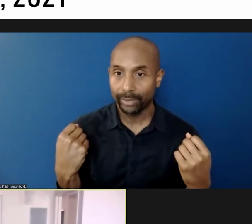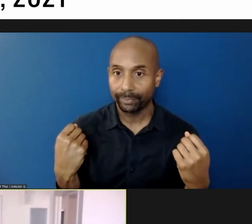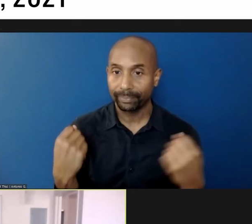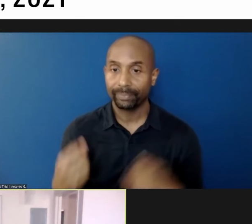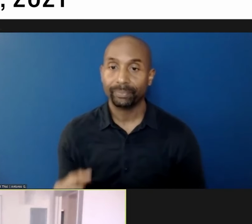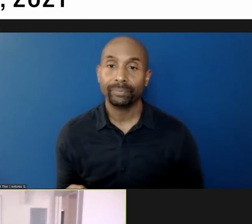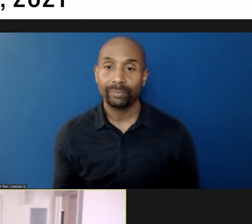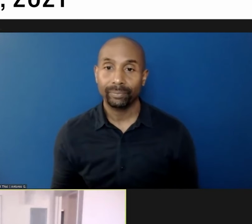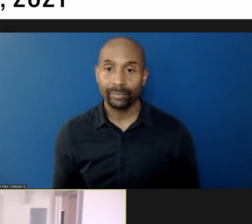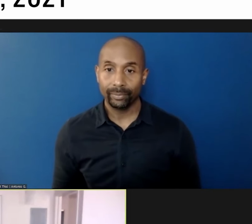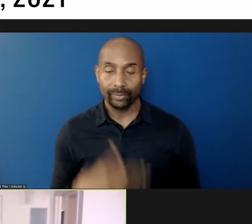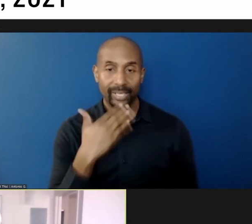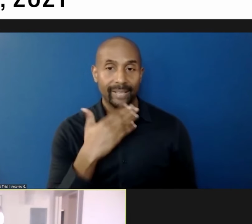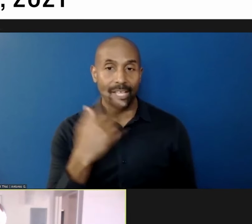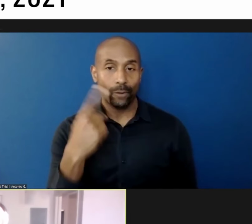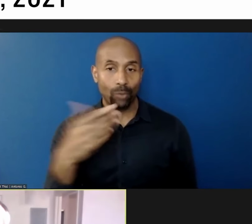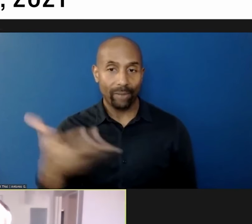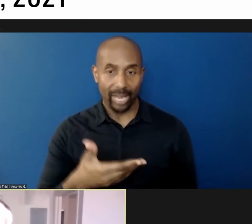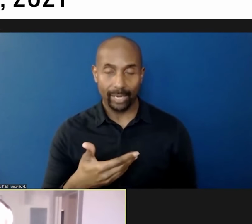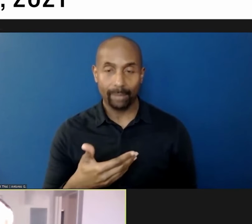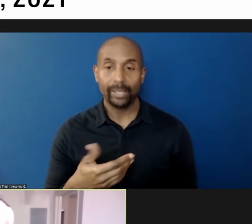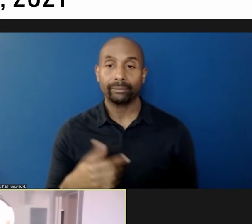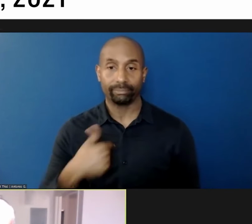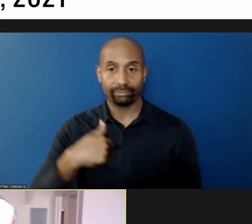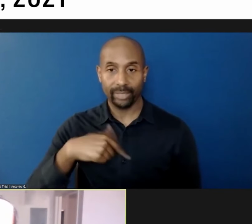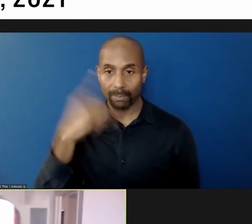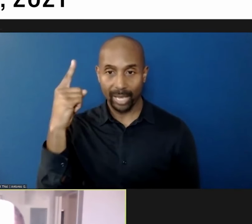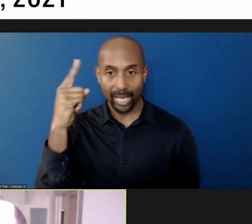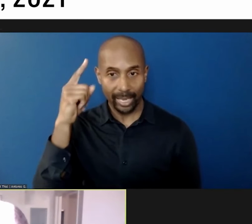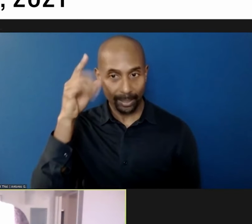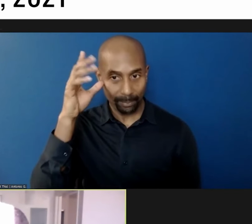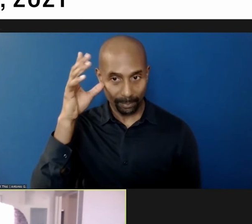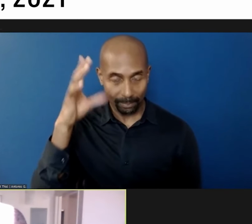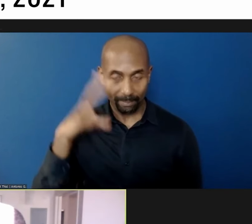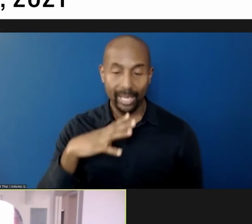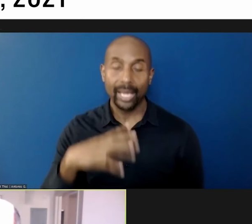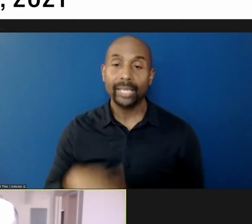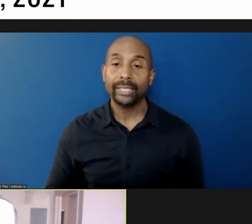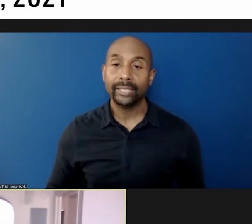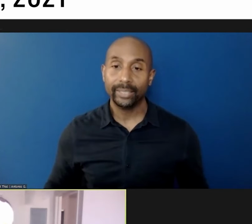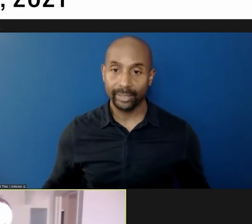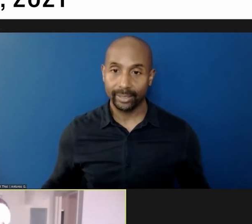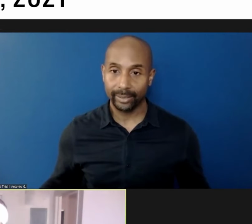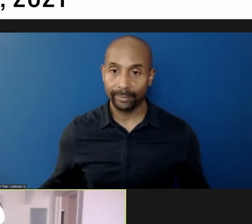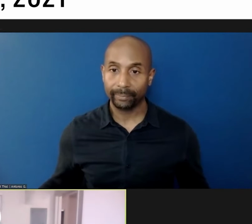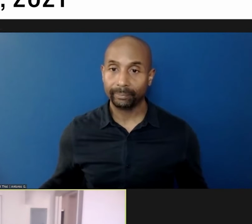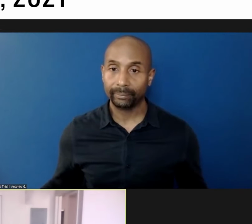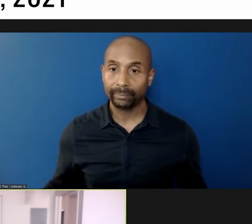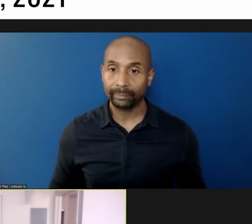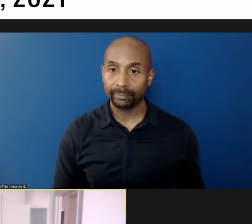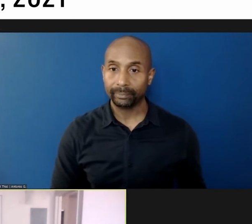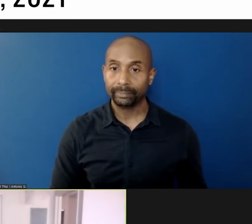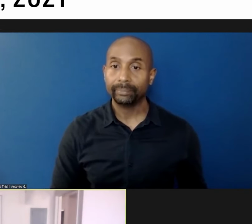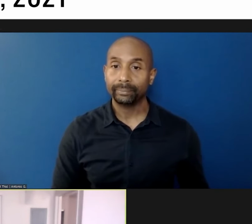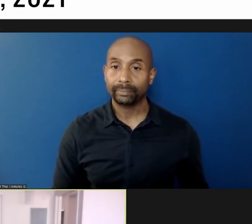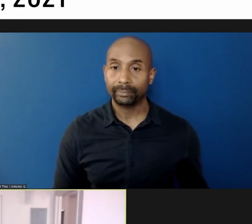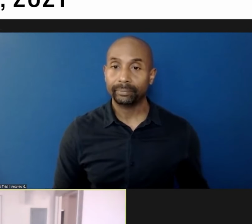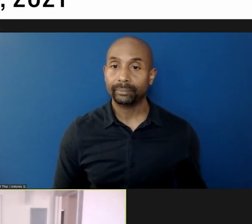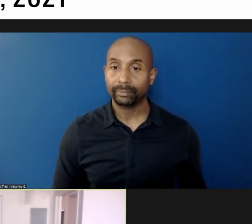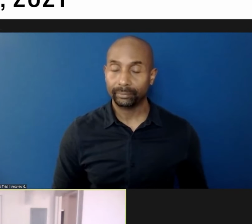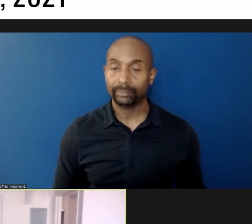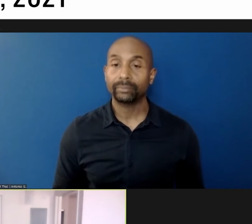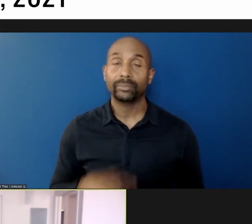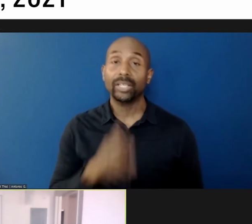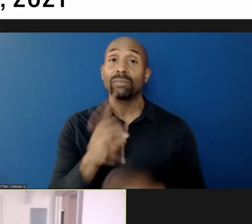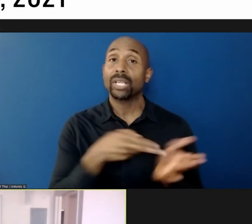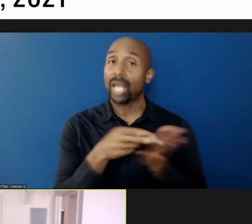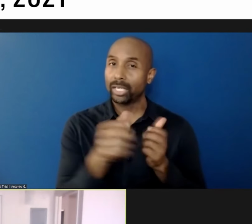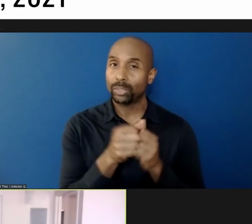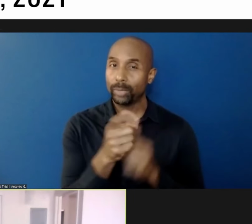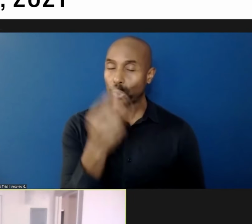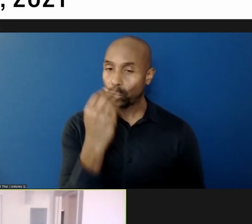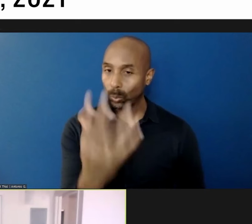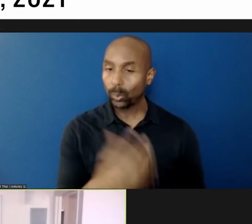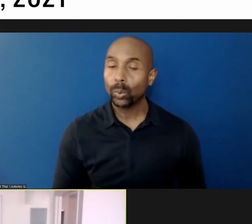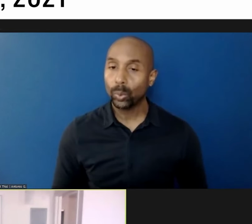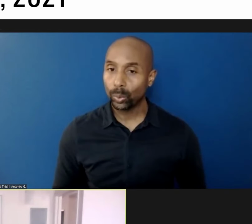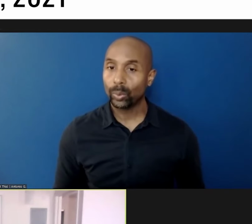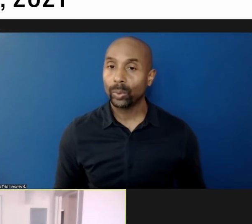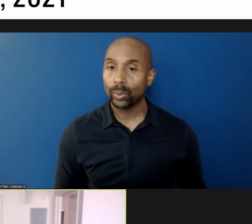I'm a Black man with salt and pepper hair, sitting in my room. I'm going to be honest.